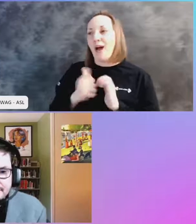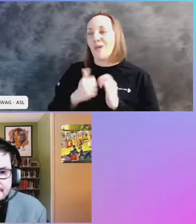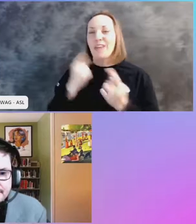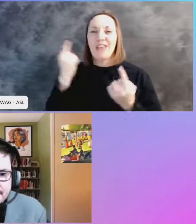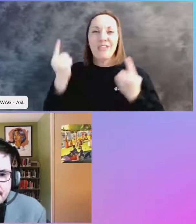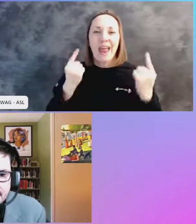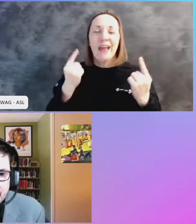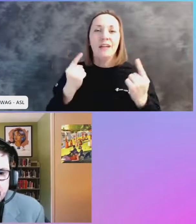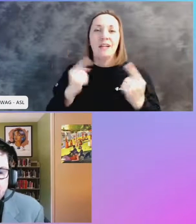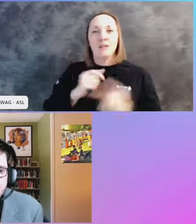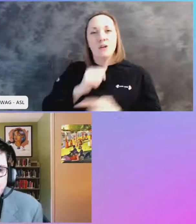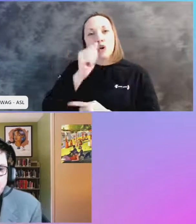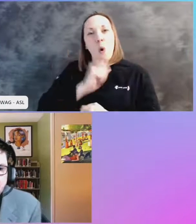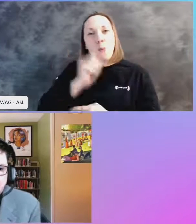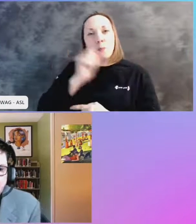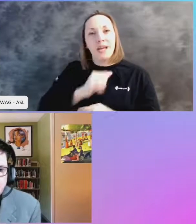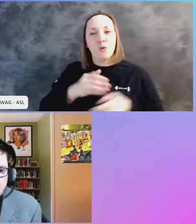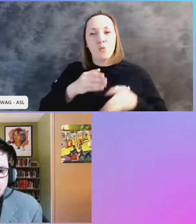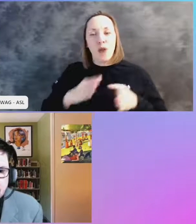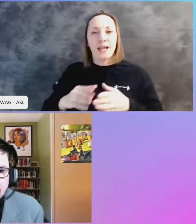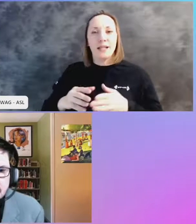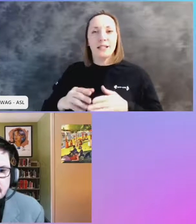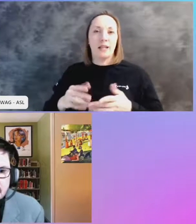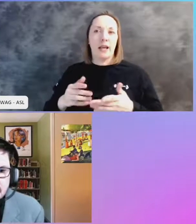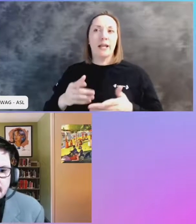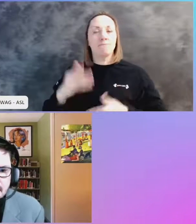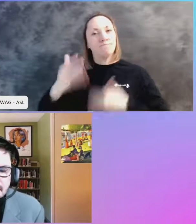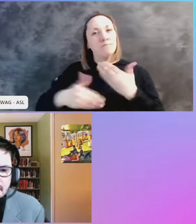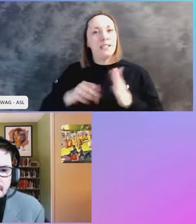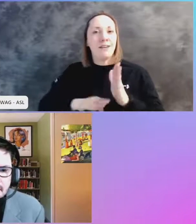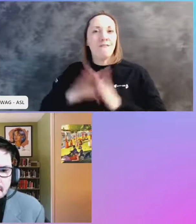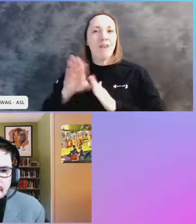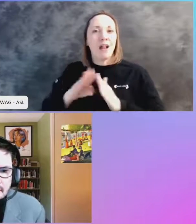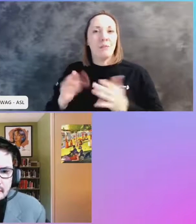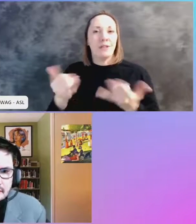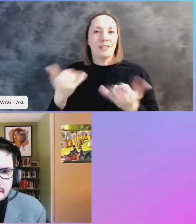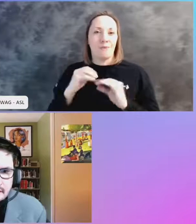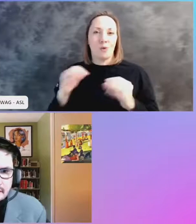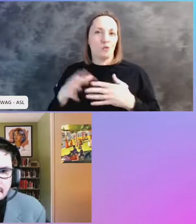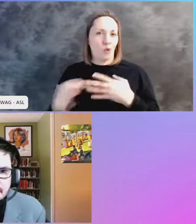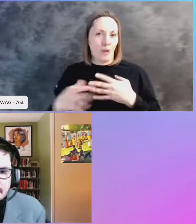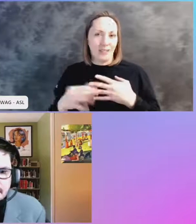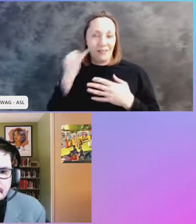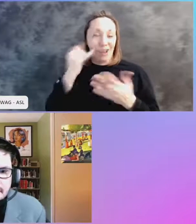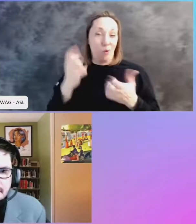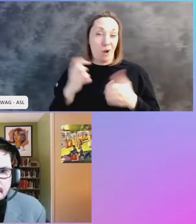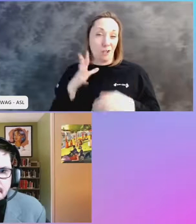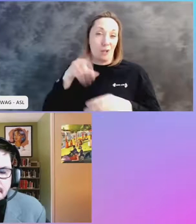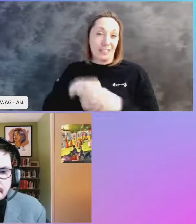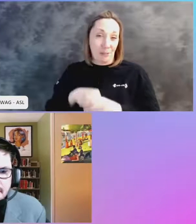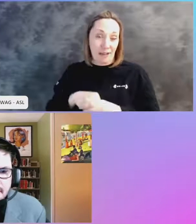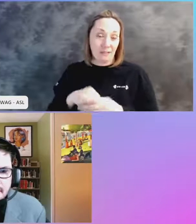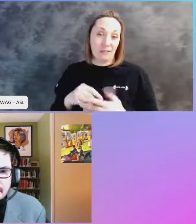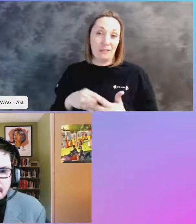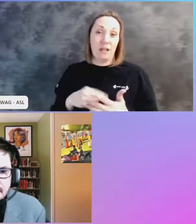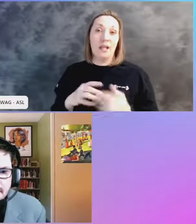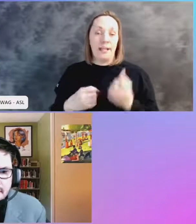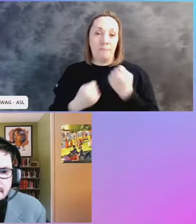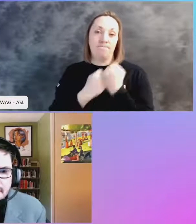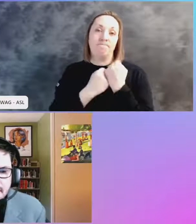humans and how they work and how they think and how they're coping mechanisms they develop because they have no